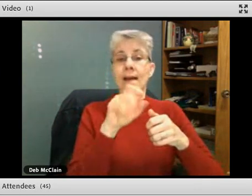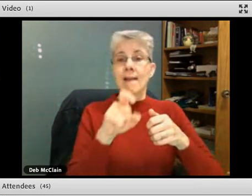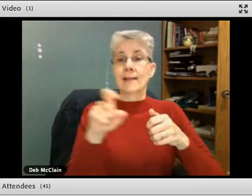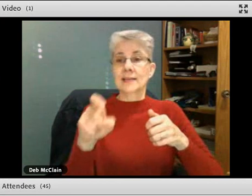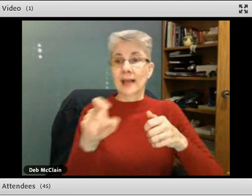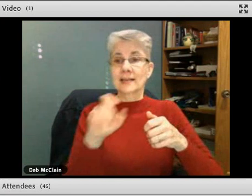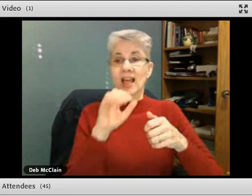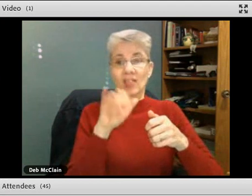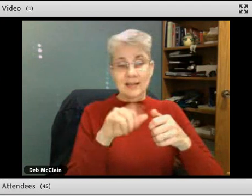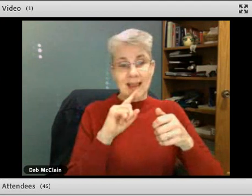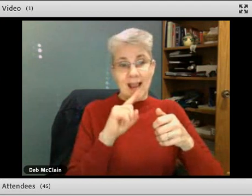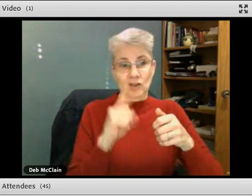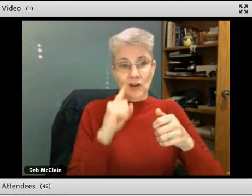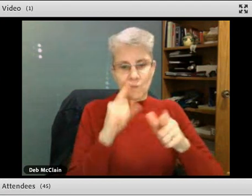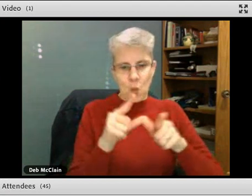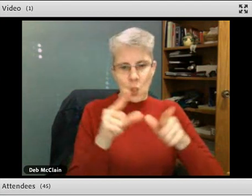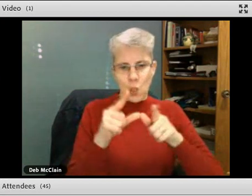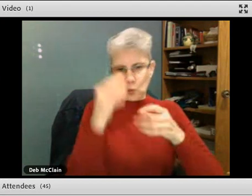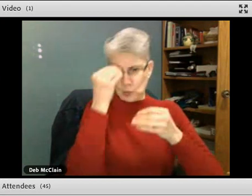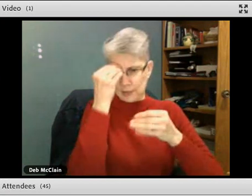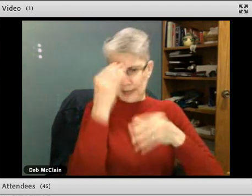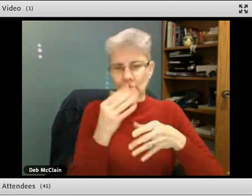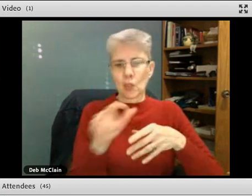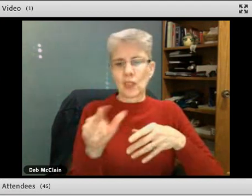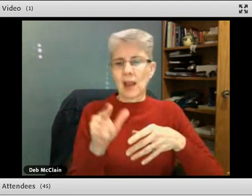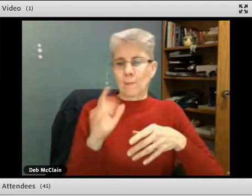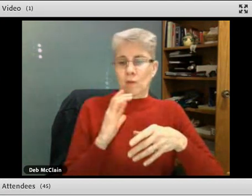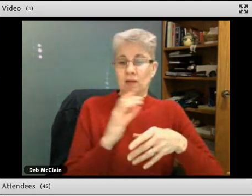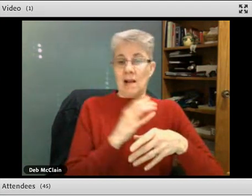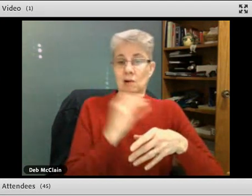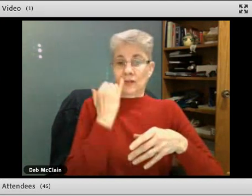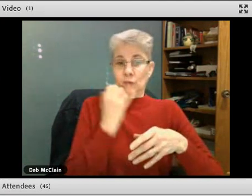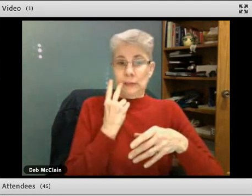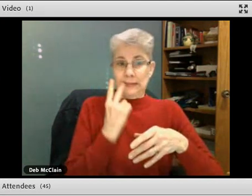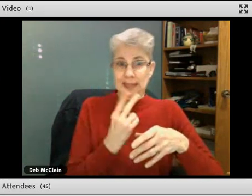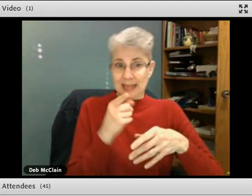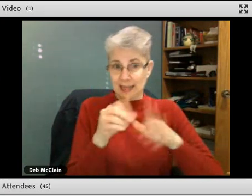and so the Library of Congress, if you can see this slide, has put a whole lot of data